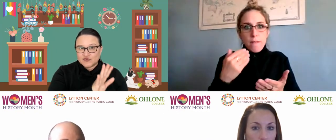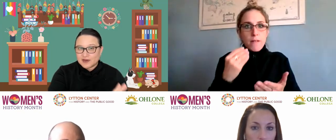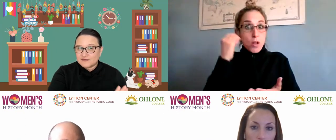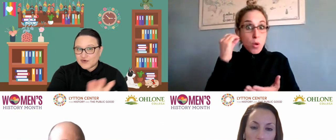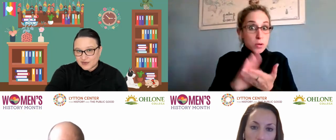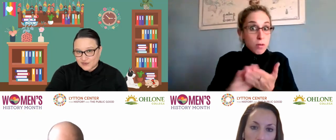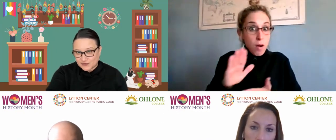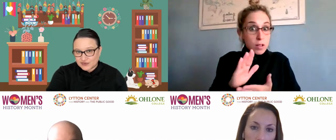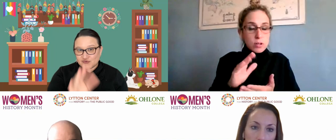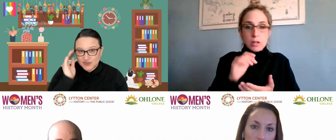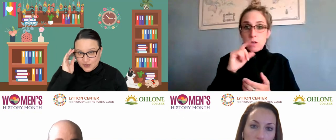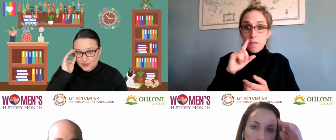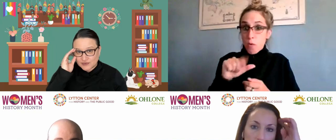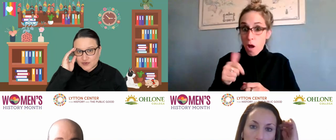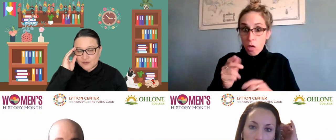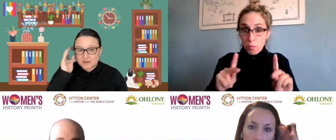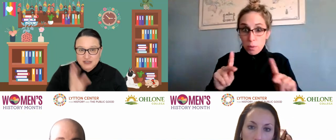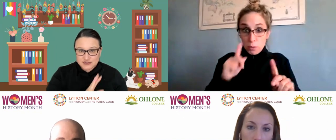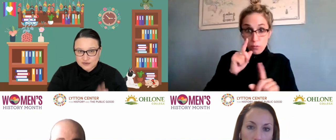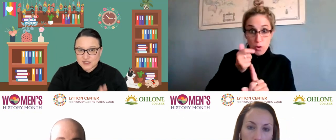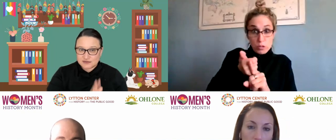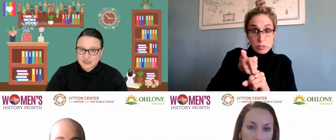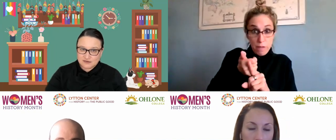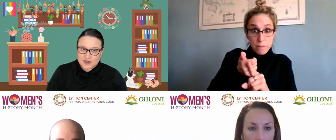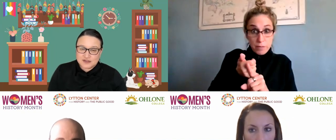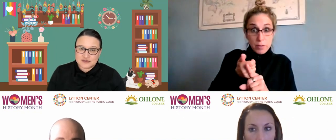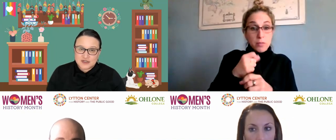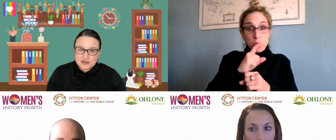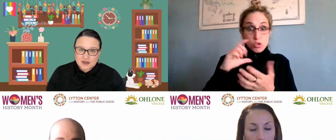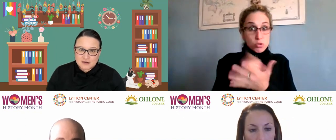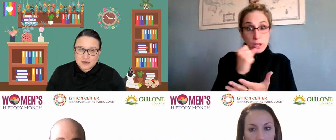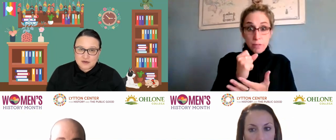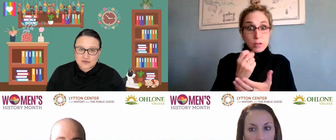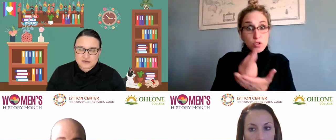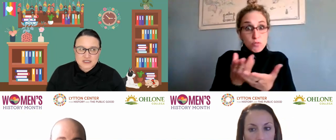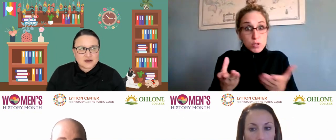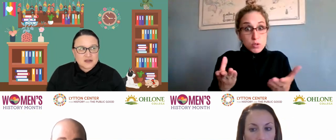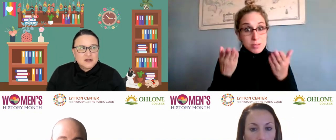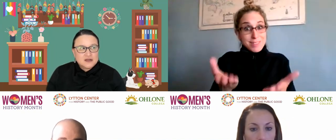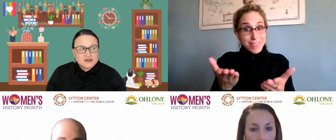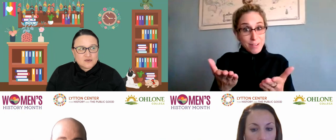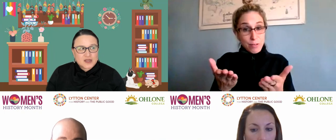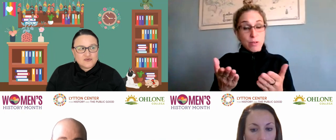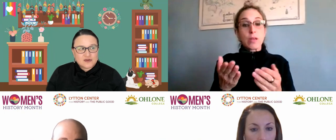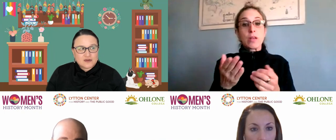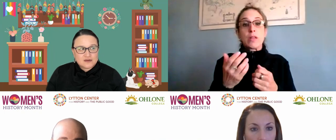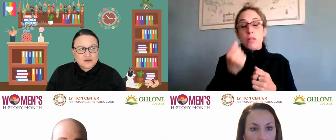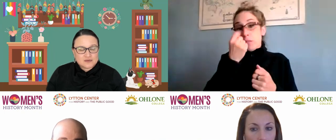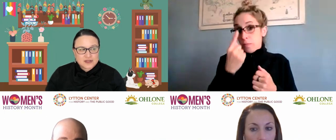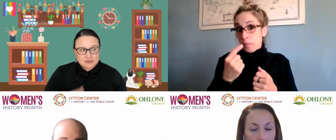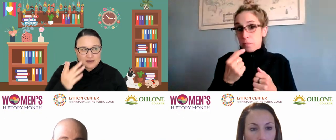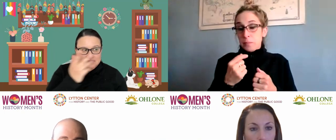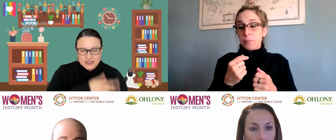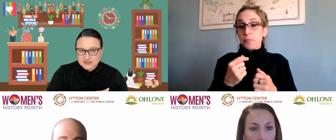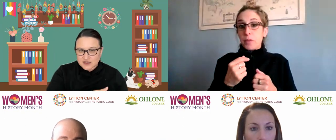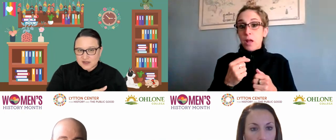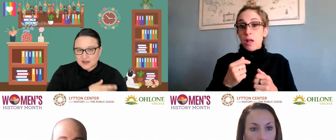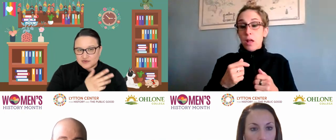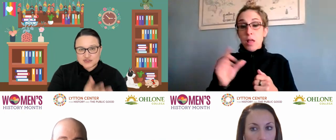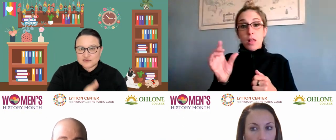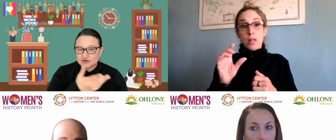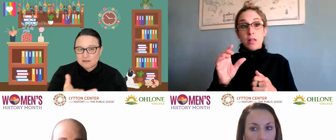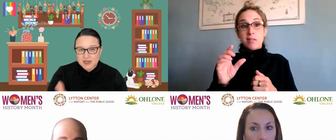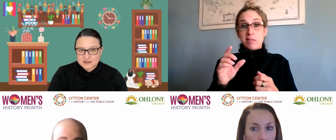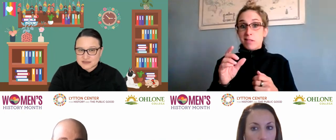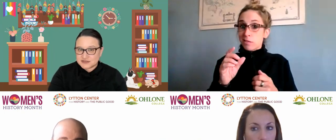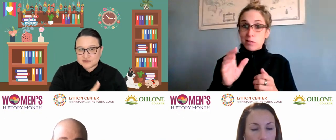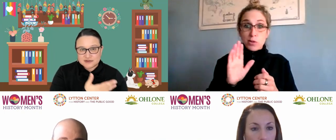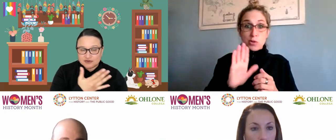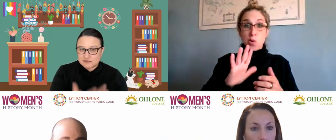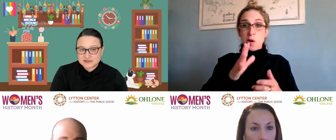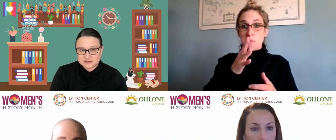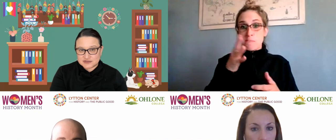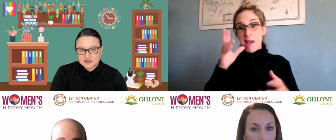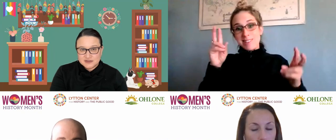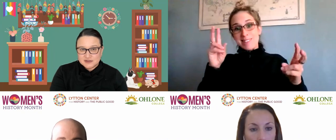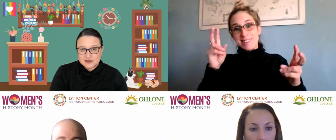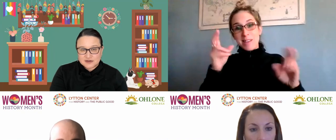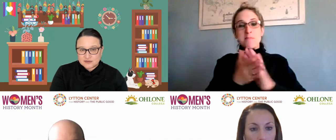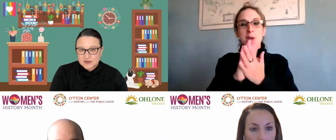Aurora Chang: it's not for others it's for you so make sure that you take advantage of those and you know I say you know, like my last I gave your turn your mess into your message you know.